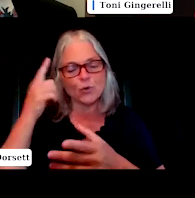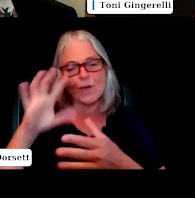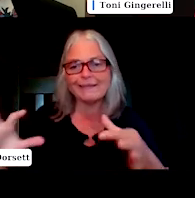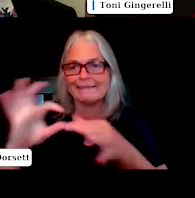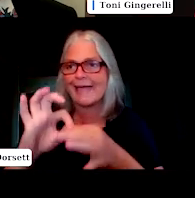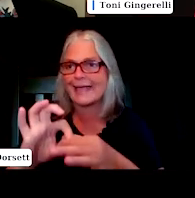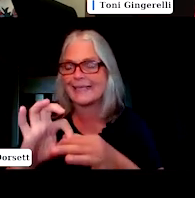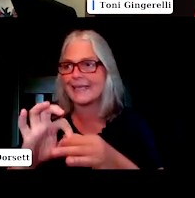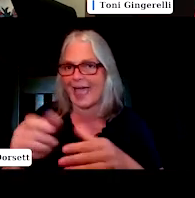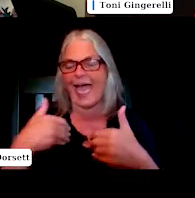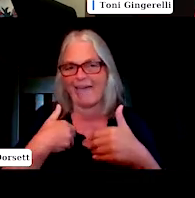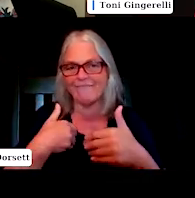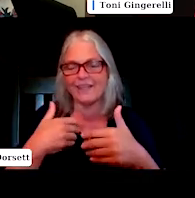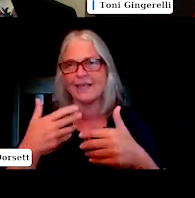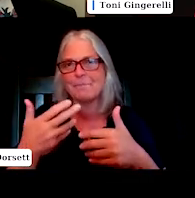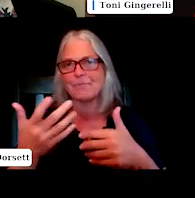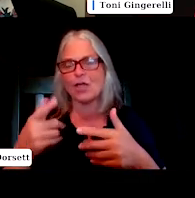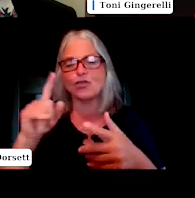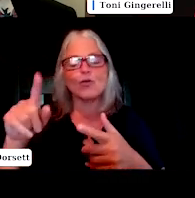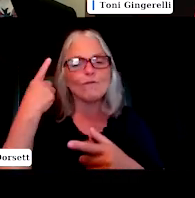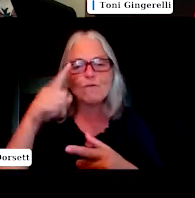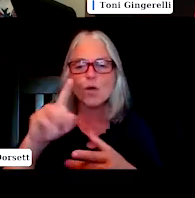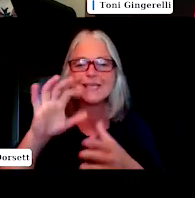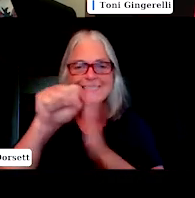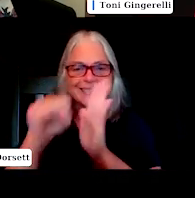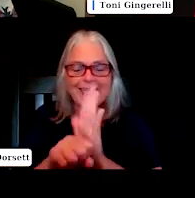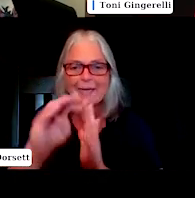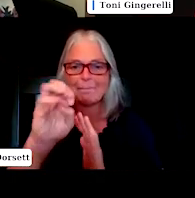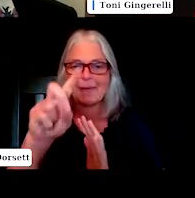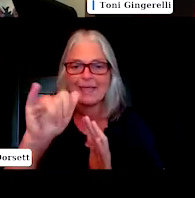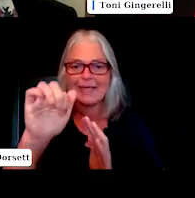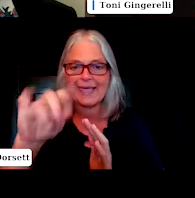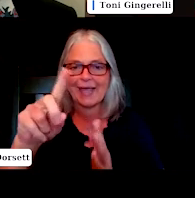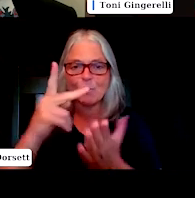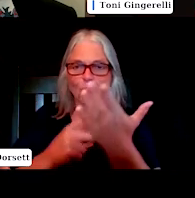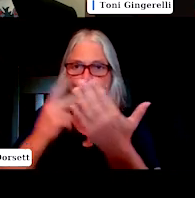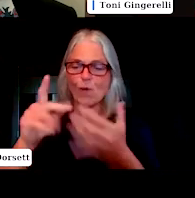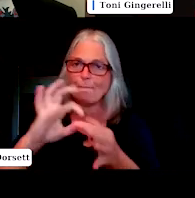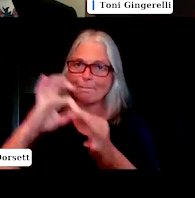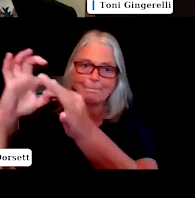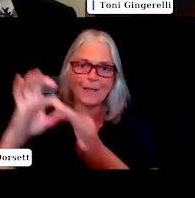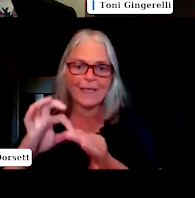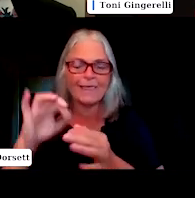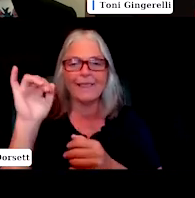You know the the Medicaid, the State Medicaid program that is training.